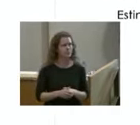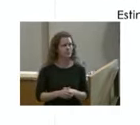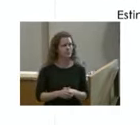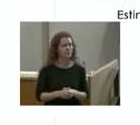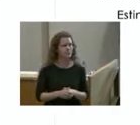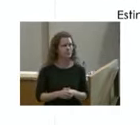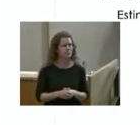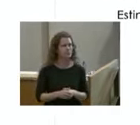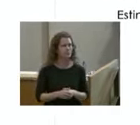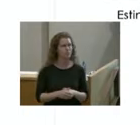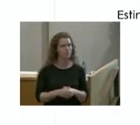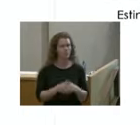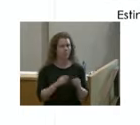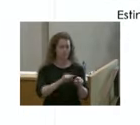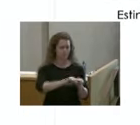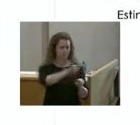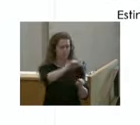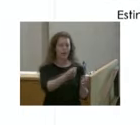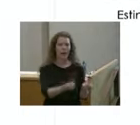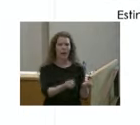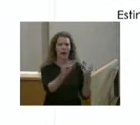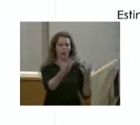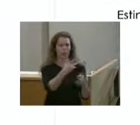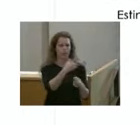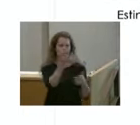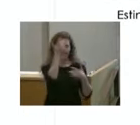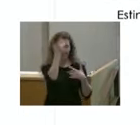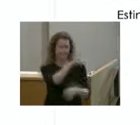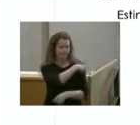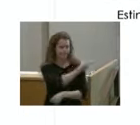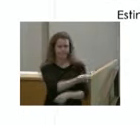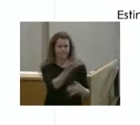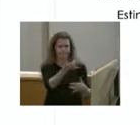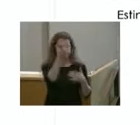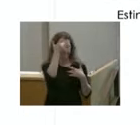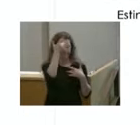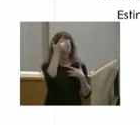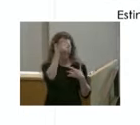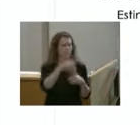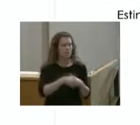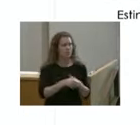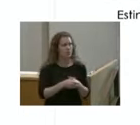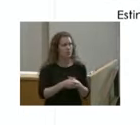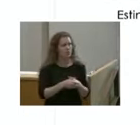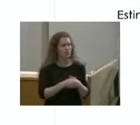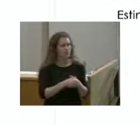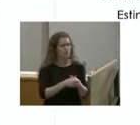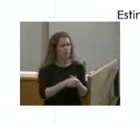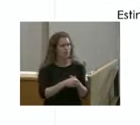of patients. And so, for each of these curves, this is one point-in-time in a